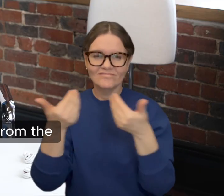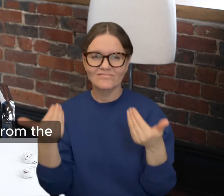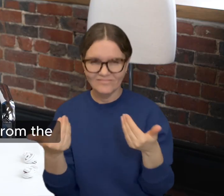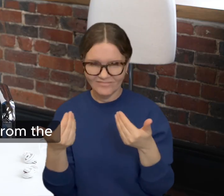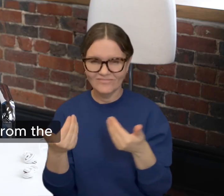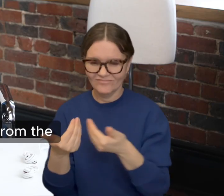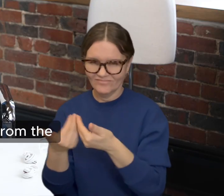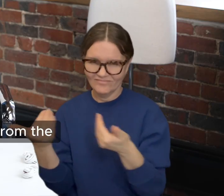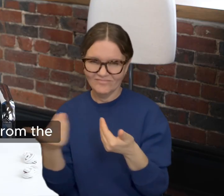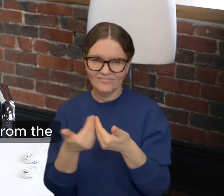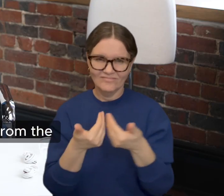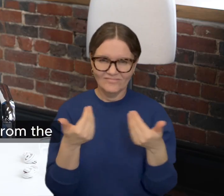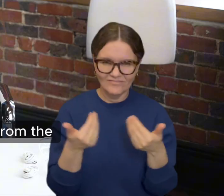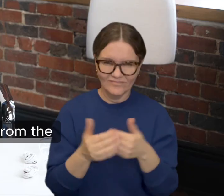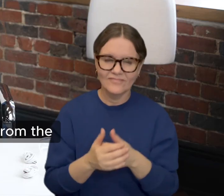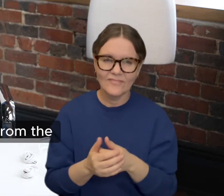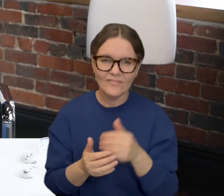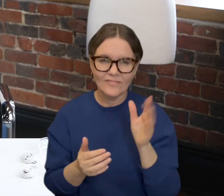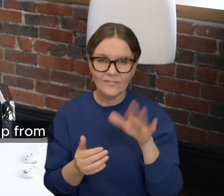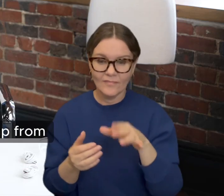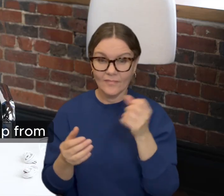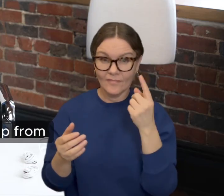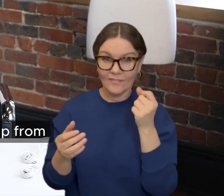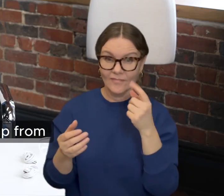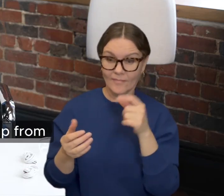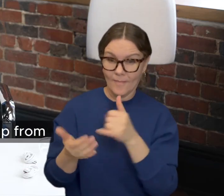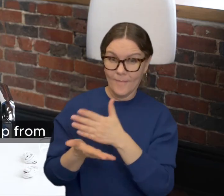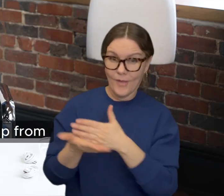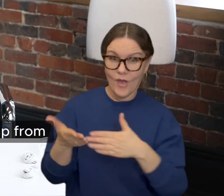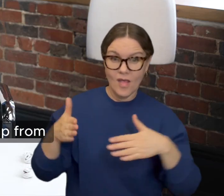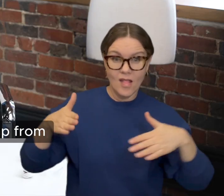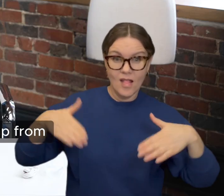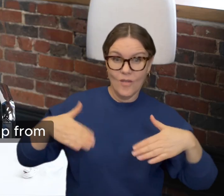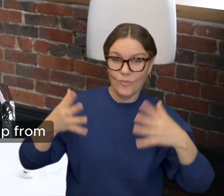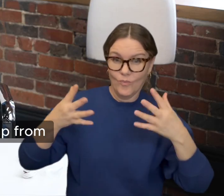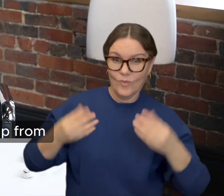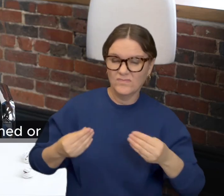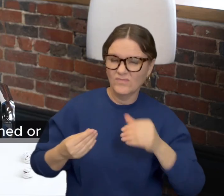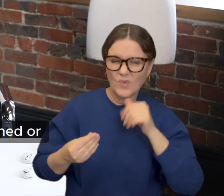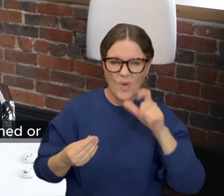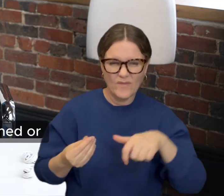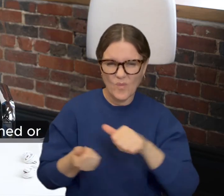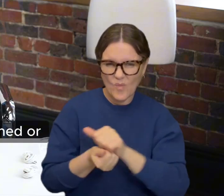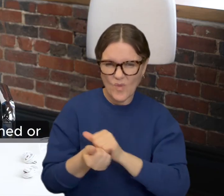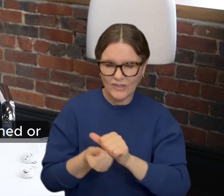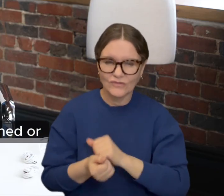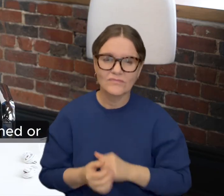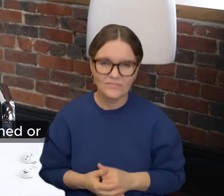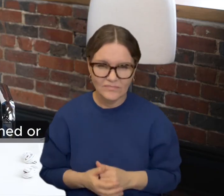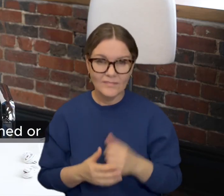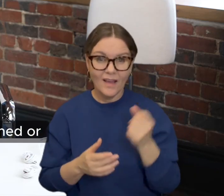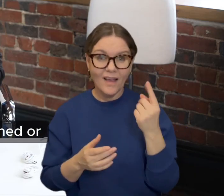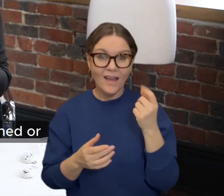you'll separate the diaphragm from the pump and you can separate the pump from your other parts this does not have to be washed or sanitized